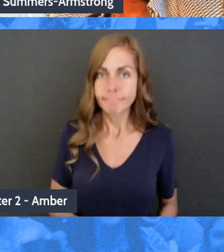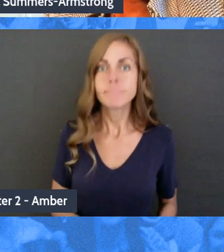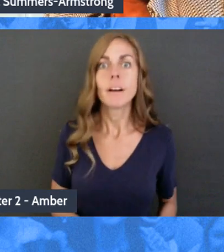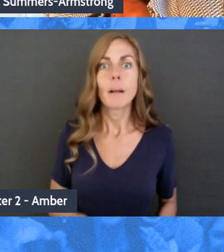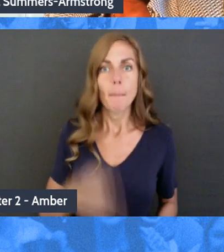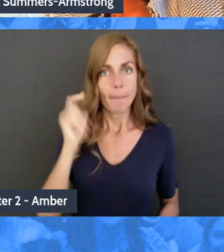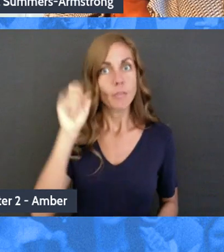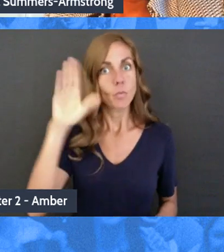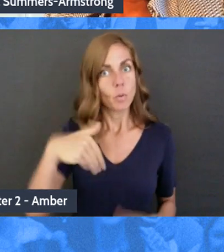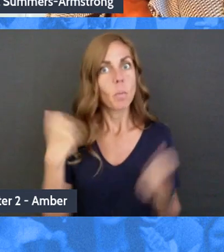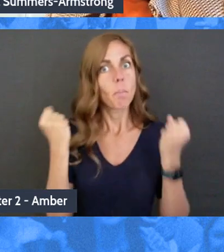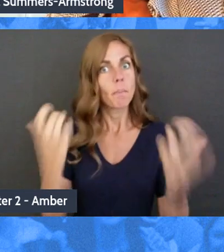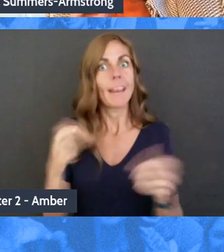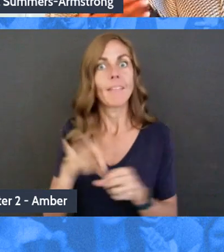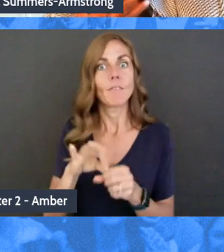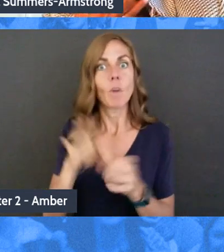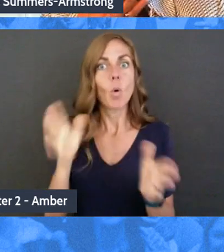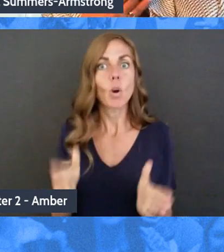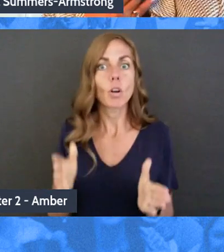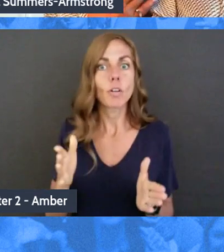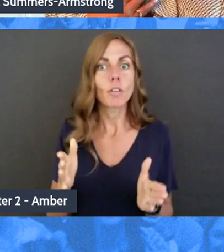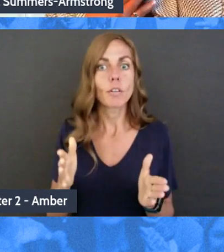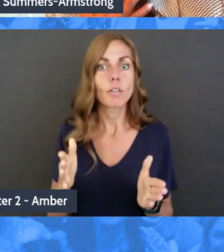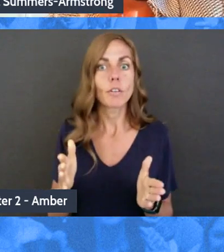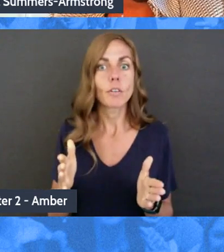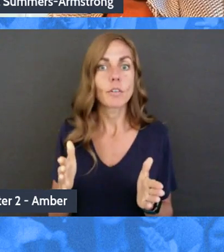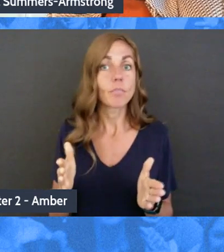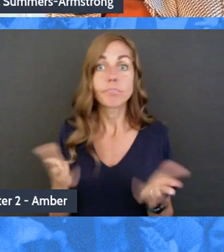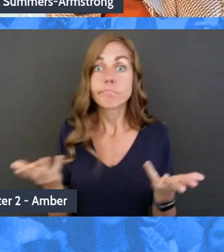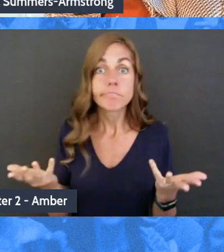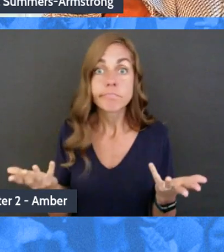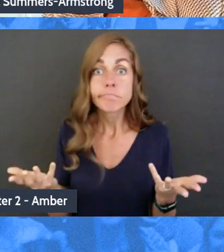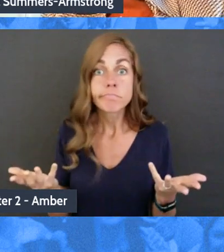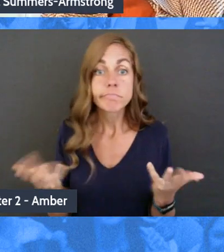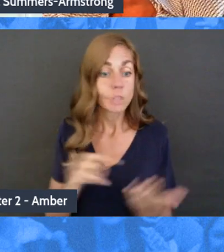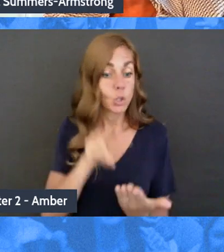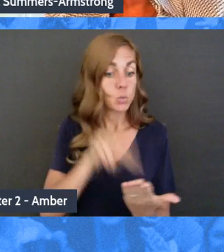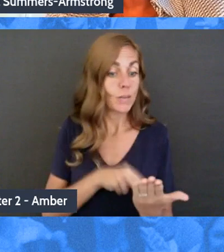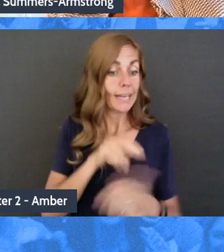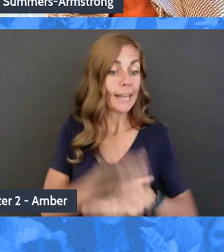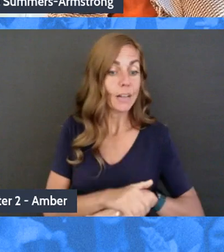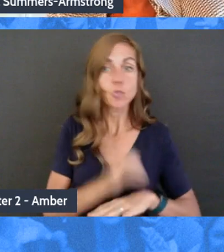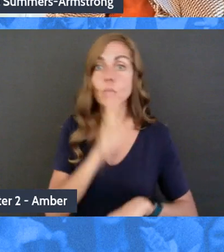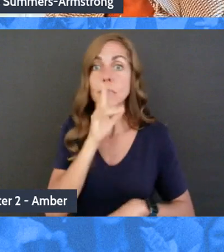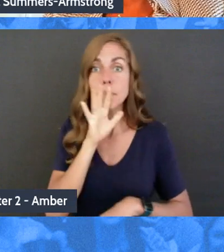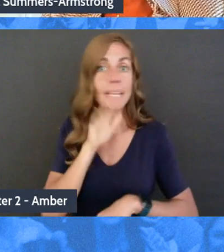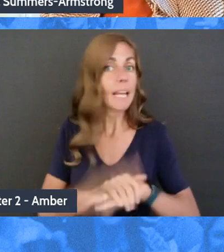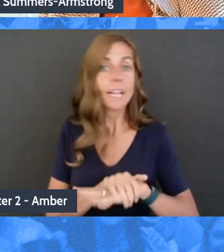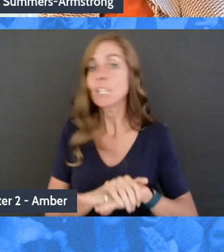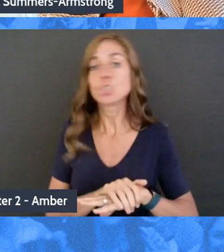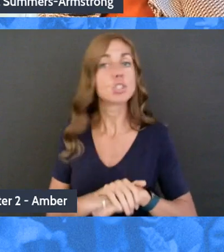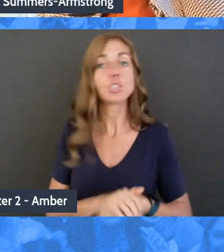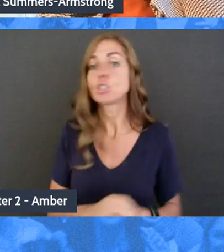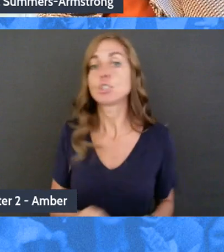of voters who reading English or speaking English, it's just not what they're able to do.